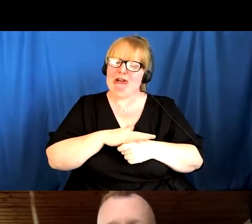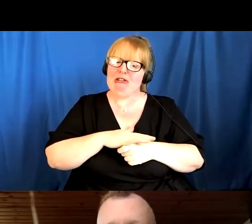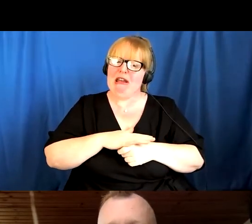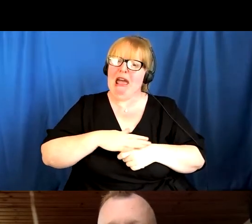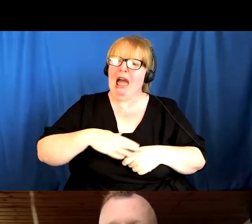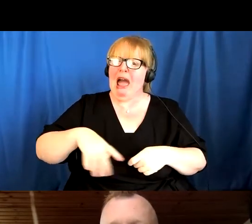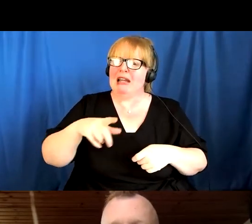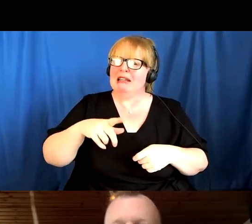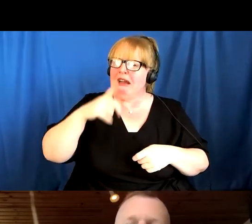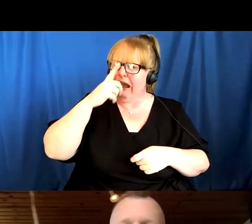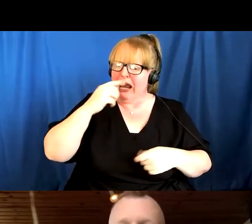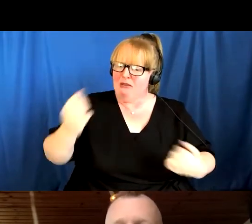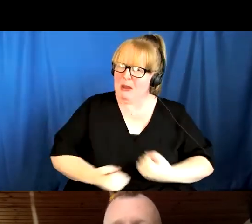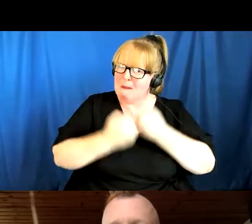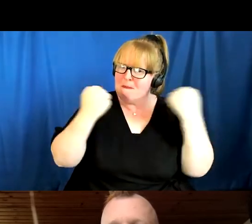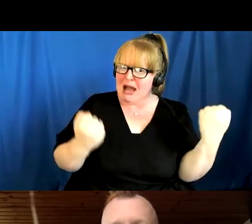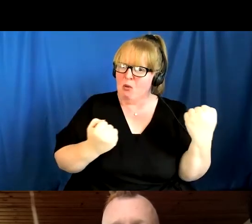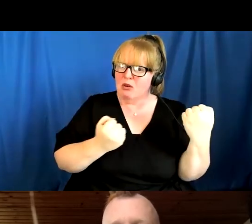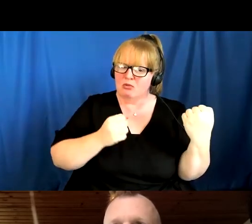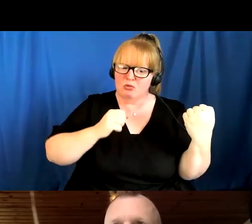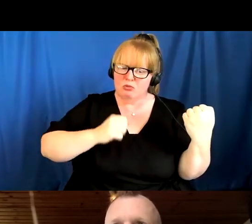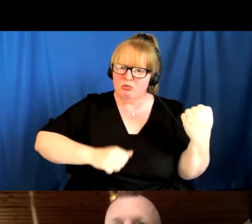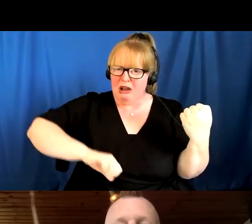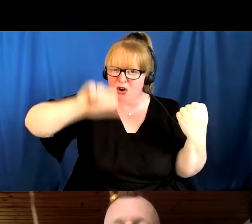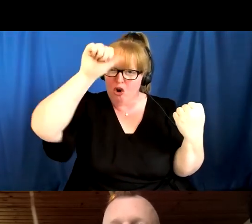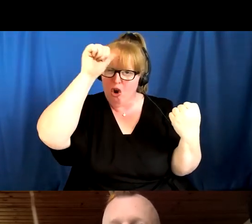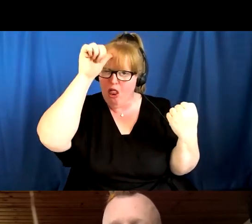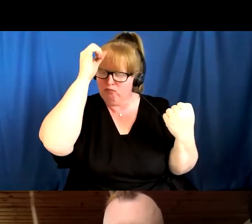and then kind of come back from that position with a kind of more empathetic understanding,